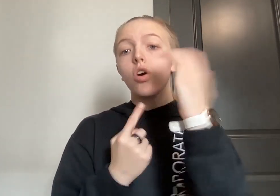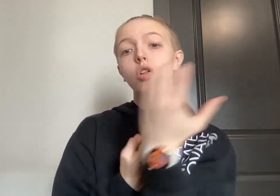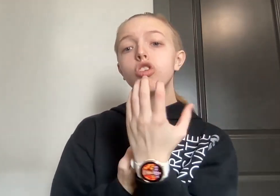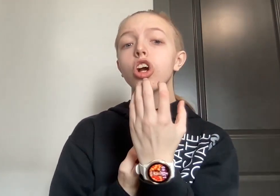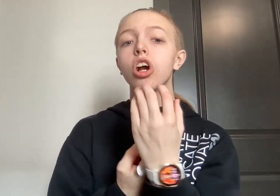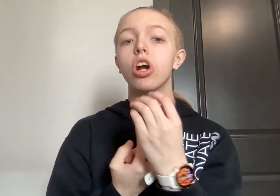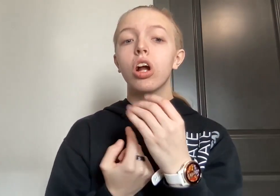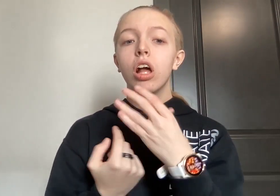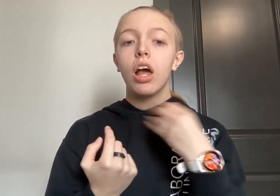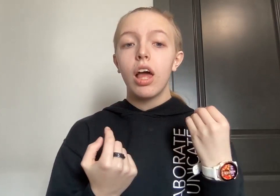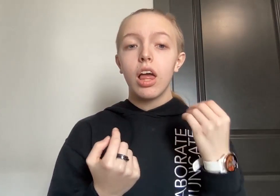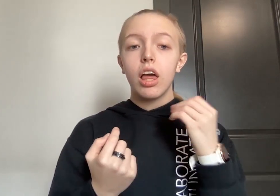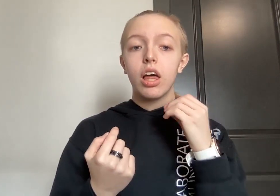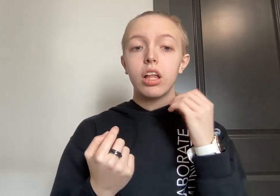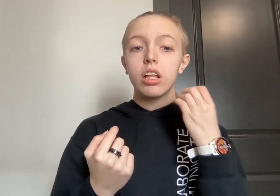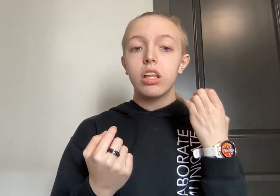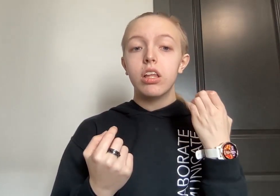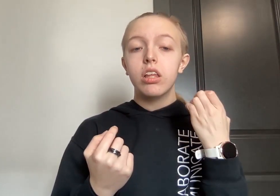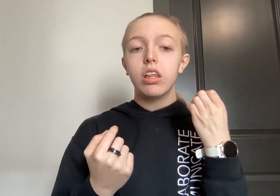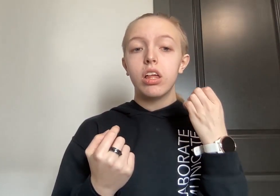culture and the identity